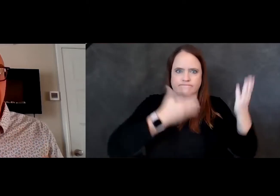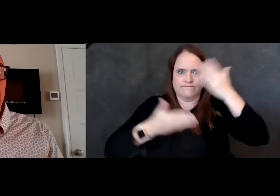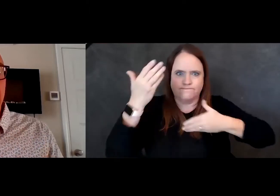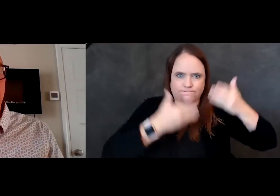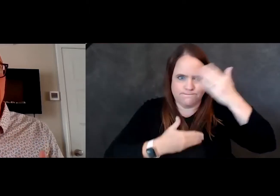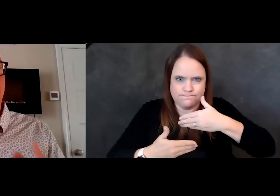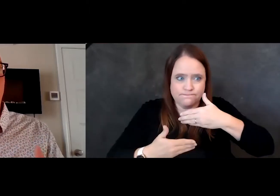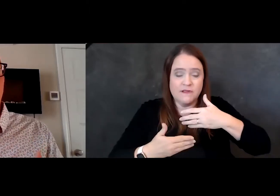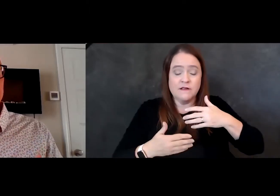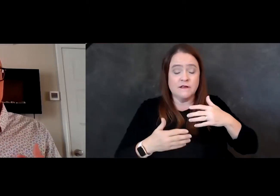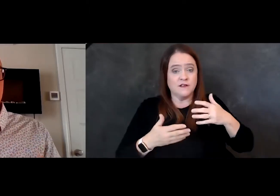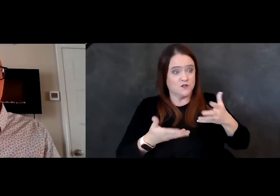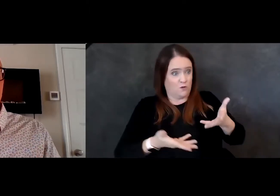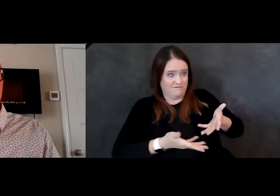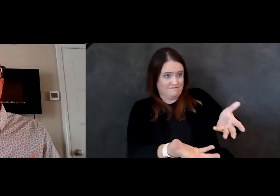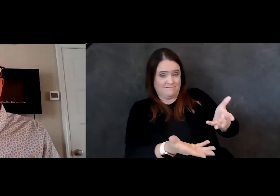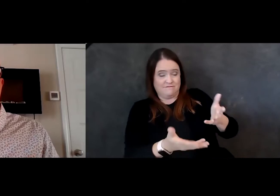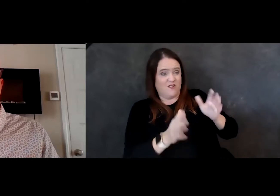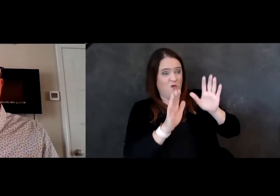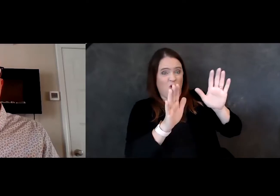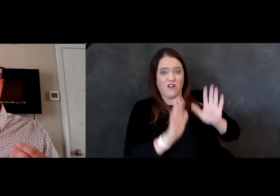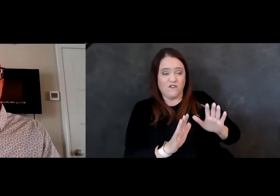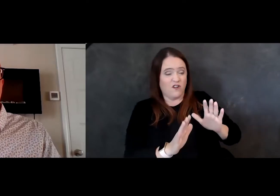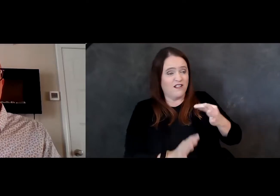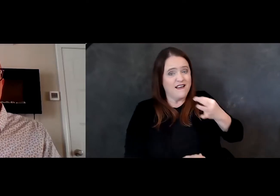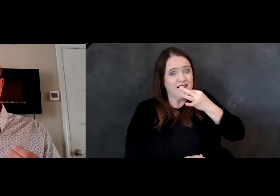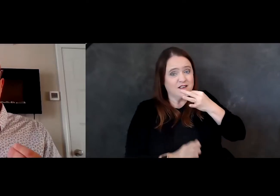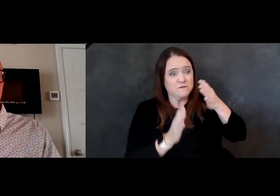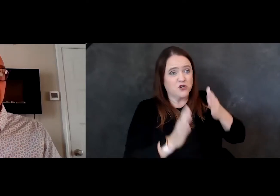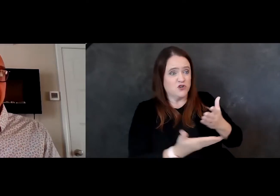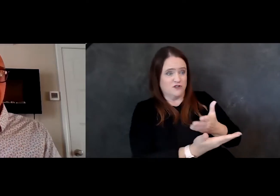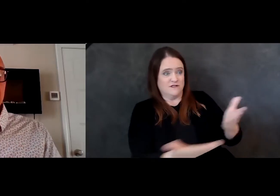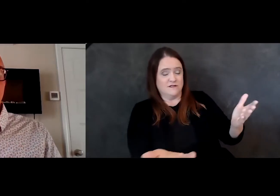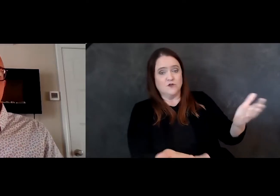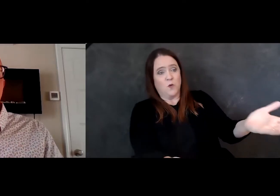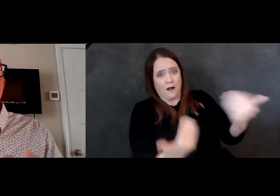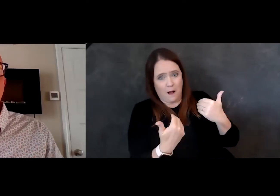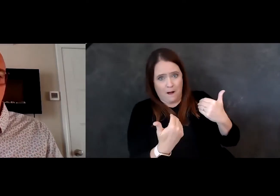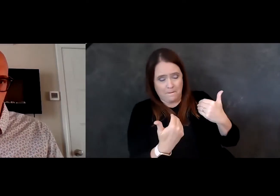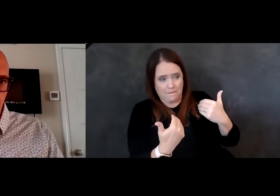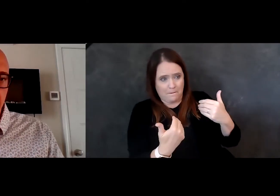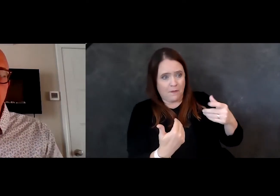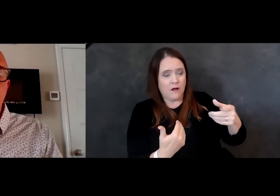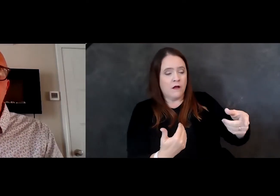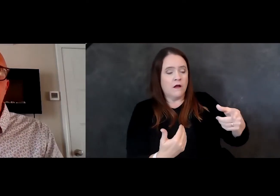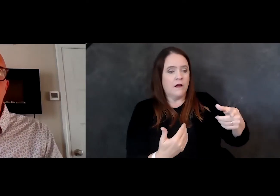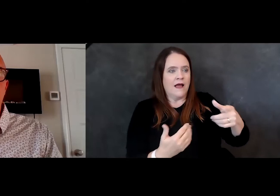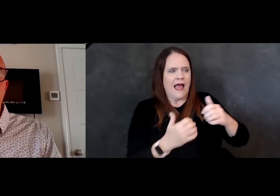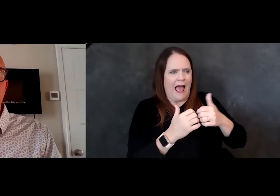in and to help us establish how we could confront those pieces, and how we could move forward.